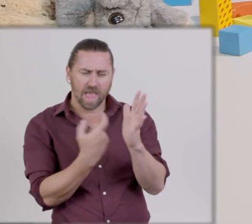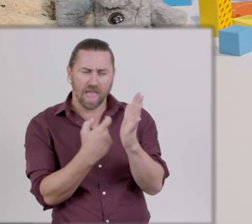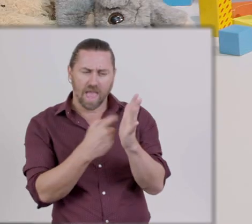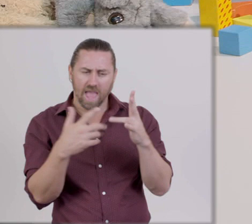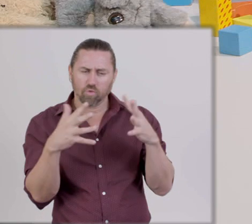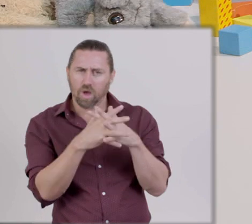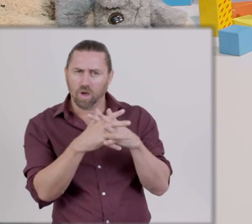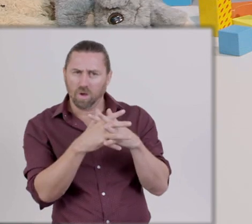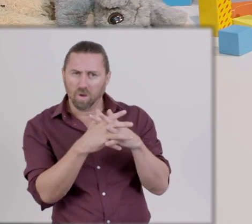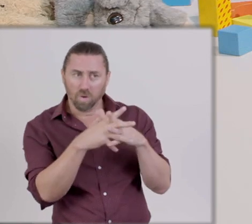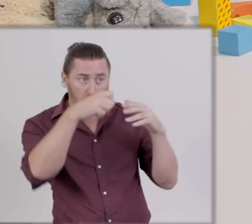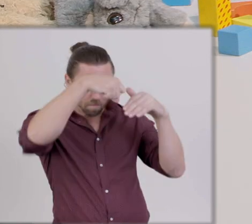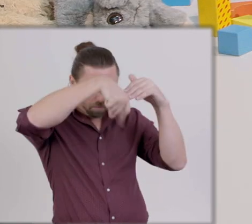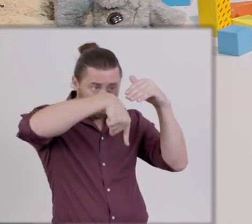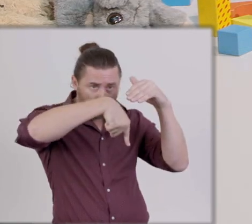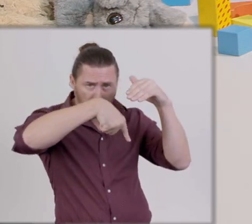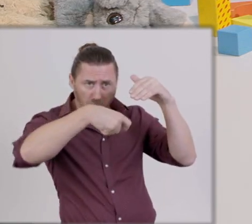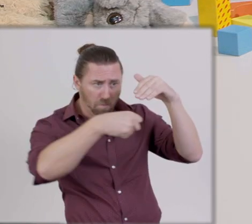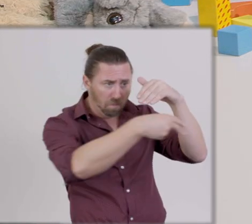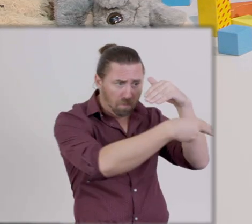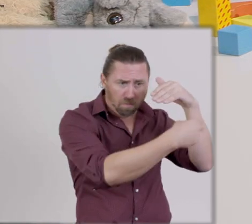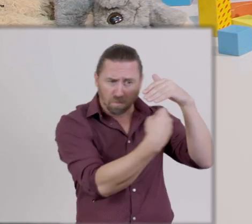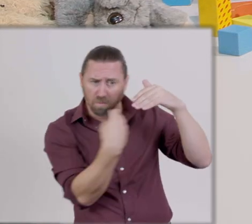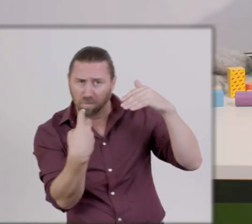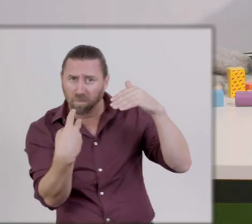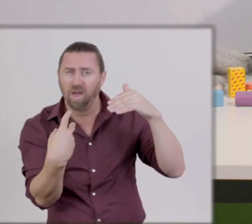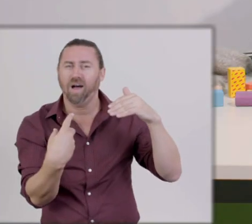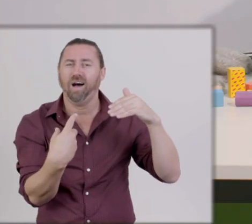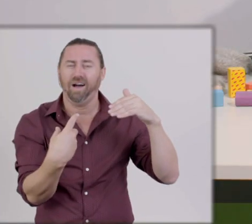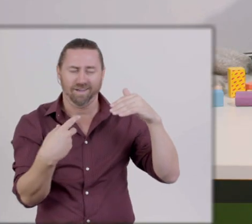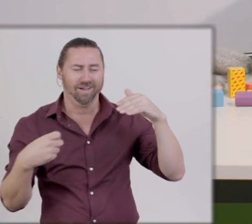I think it's going sideways.